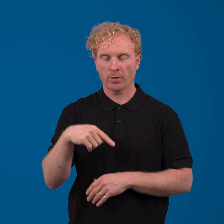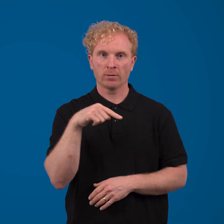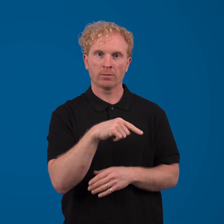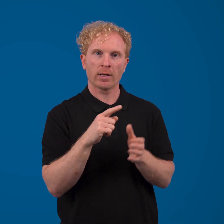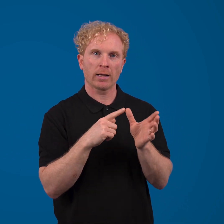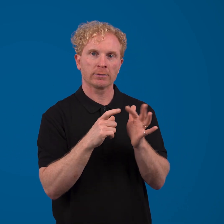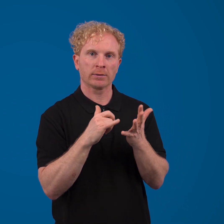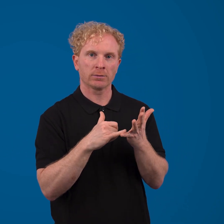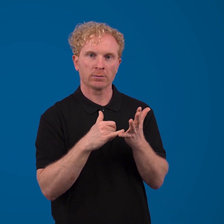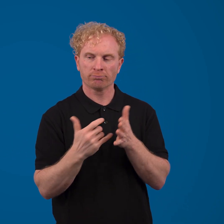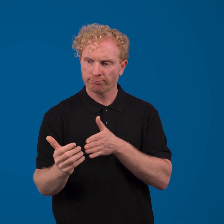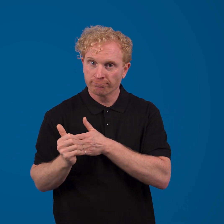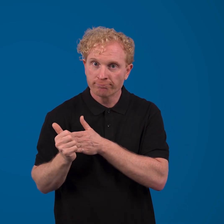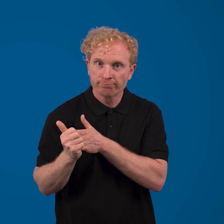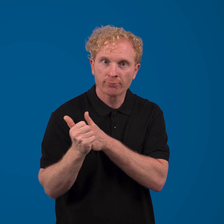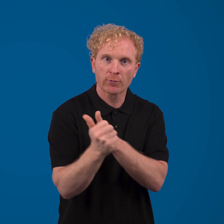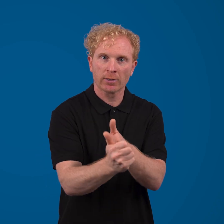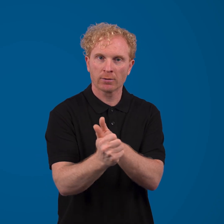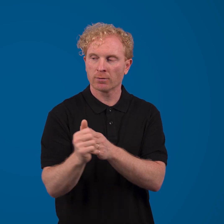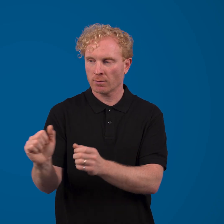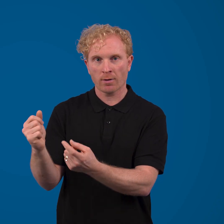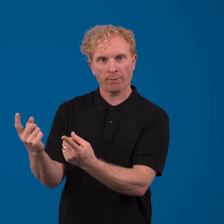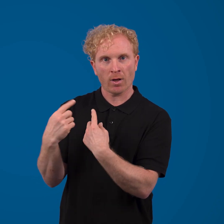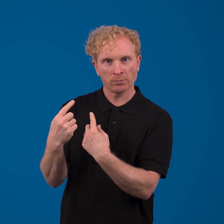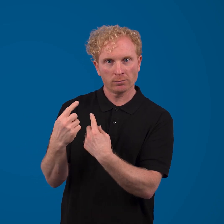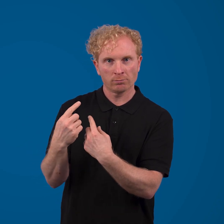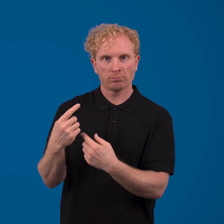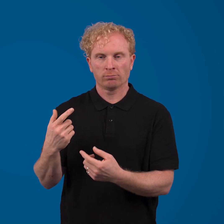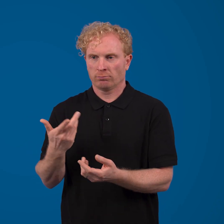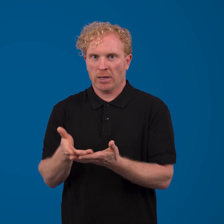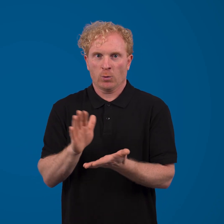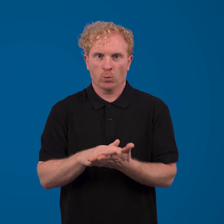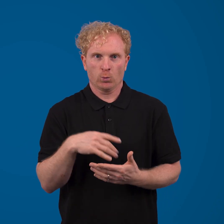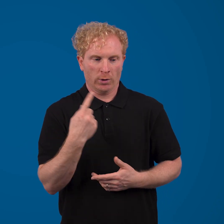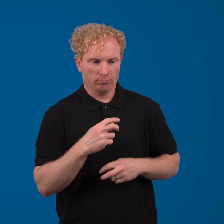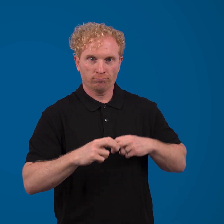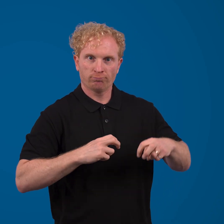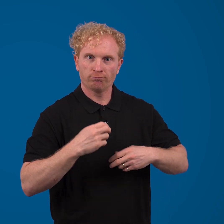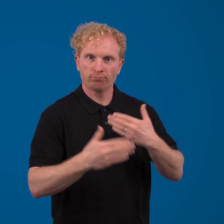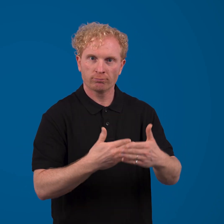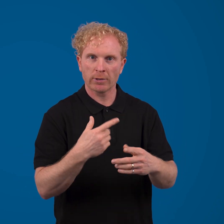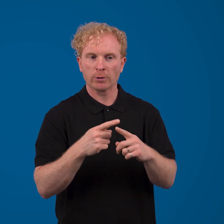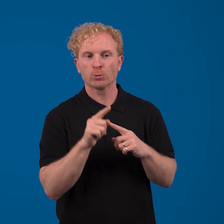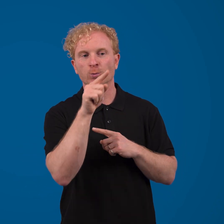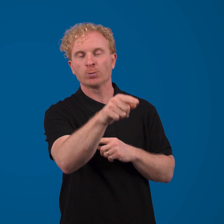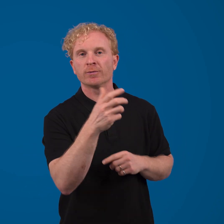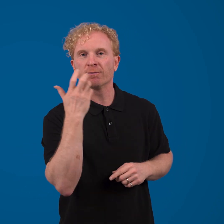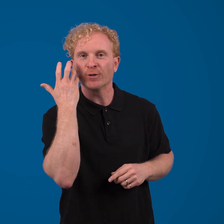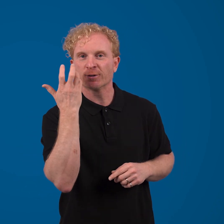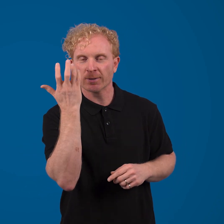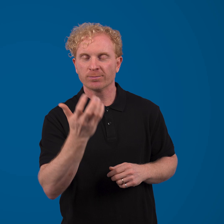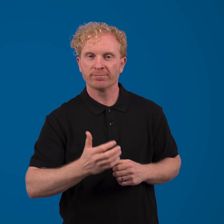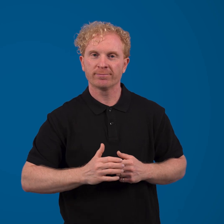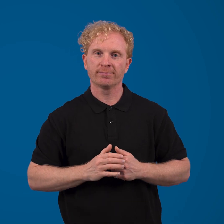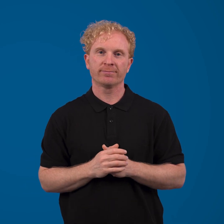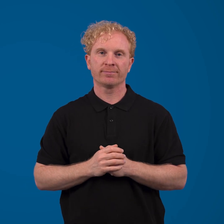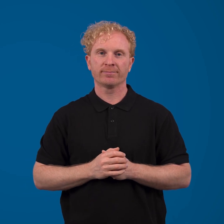about ADS and to be led by their advice on how we can take action now and into the future.